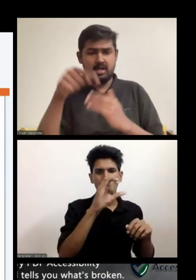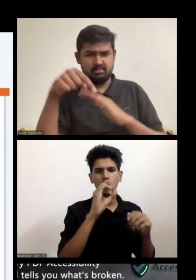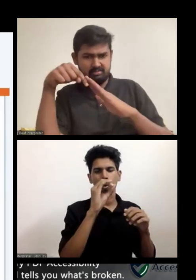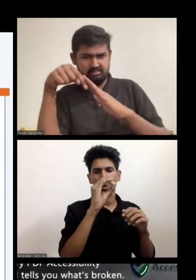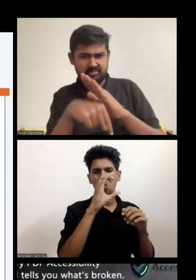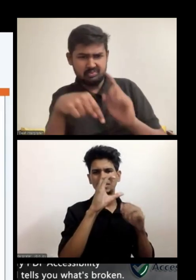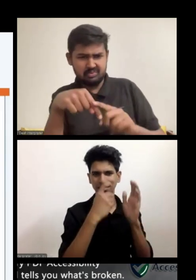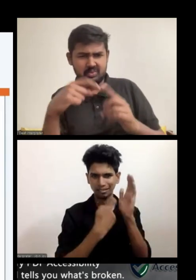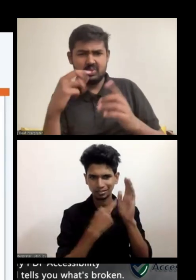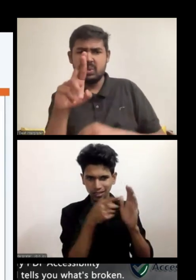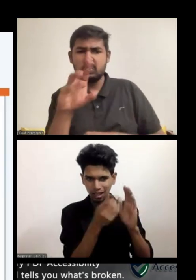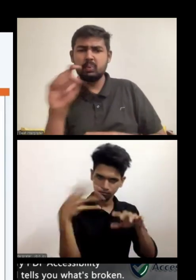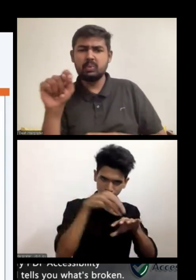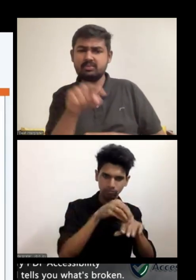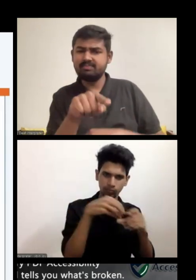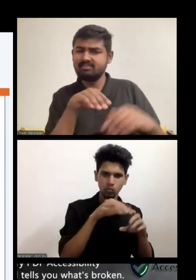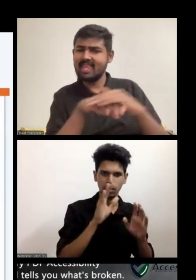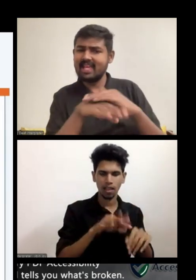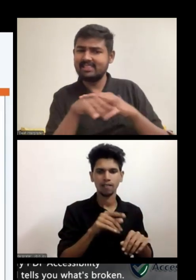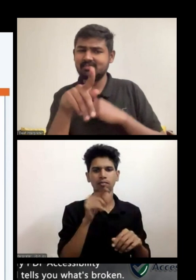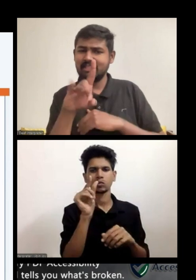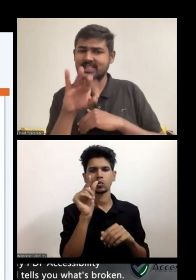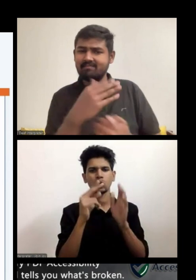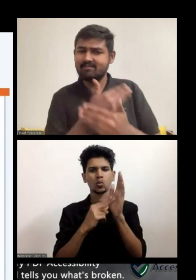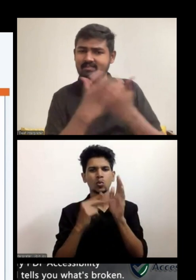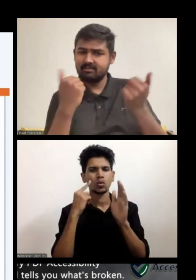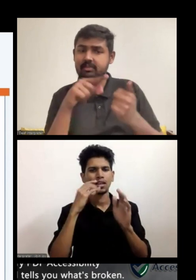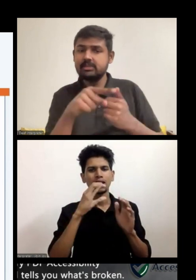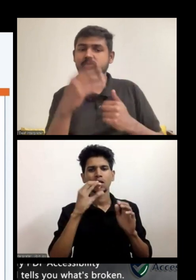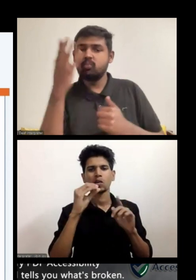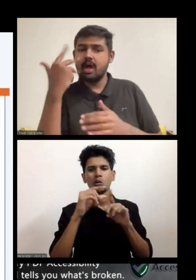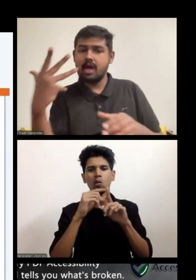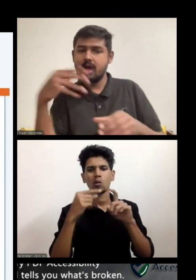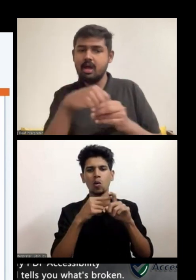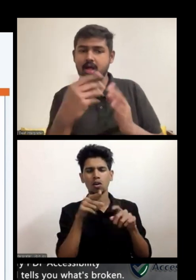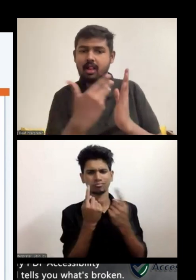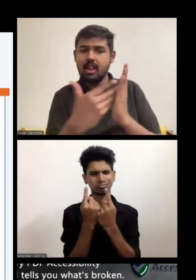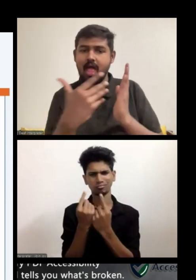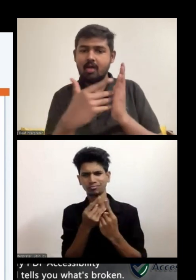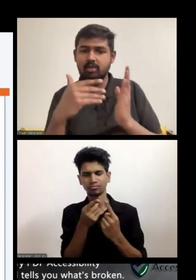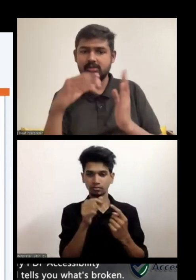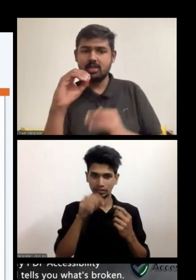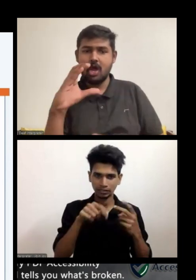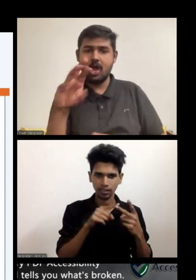It provides proper tagging to the PDFs and it provides accurate language metadata to the PDFs.